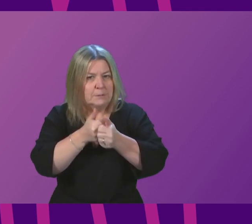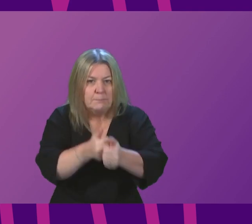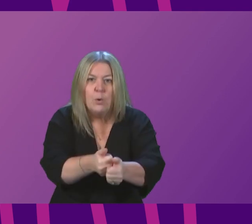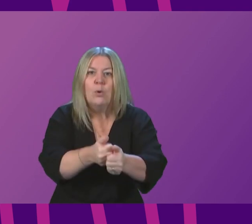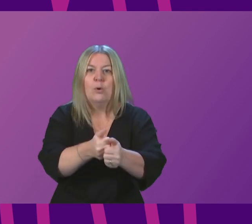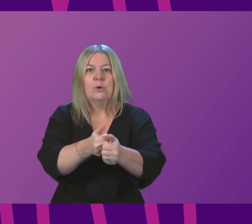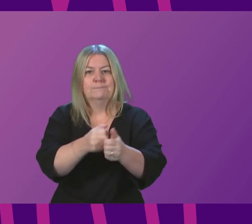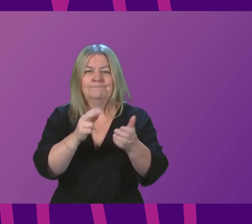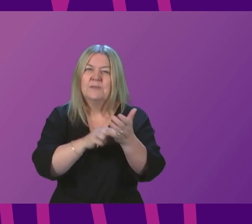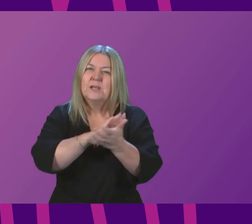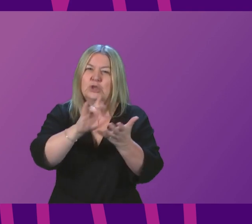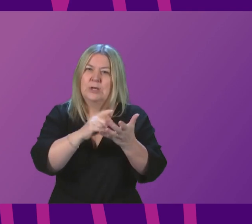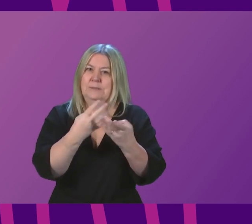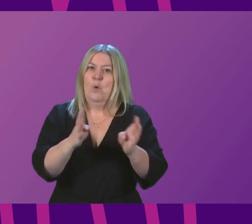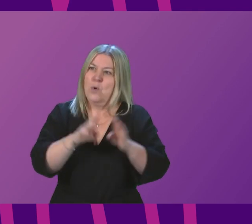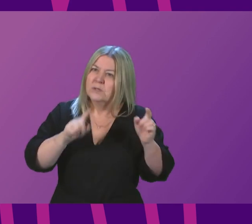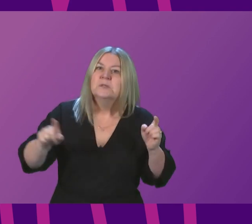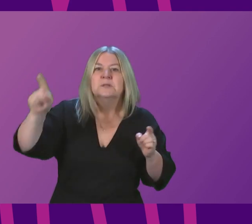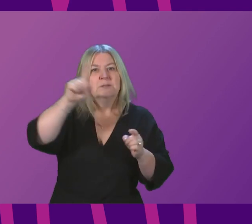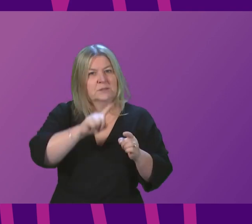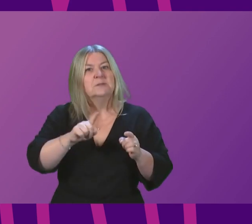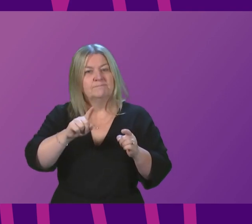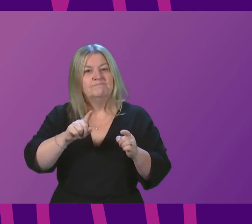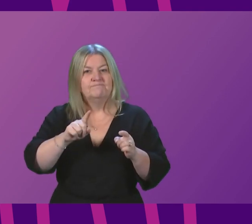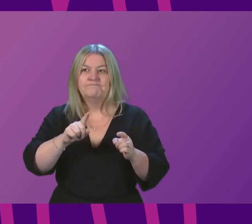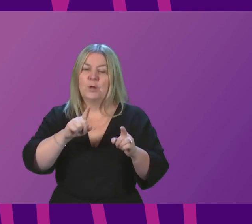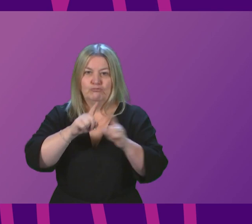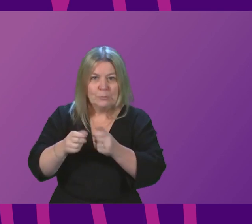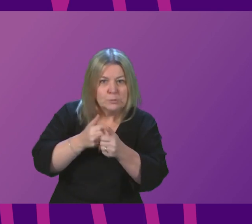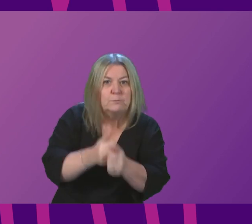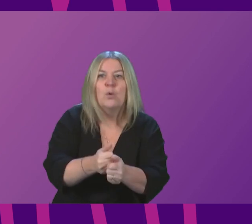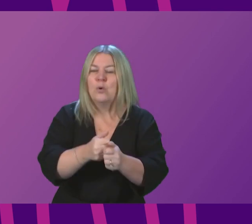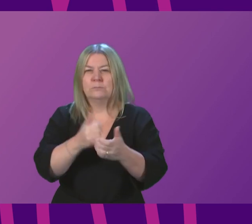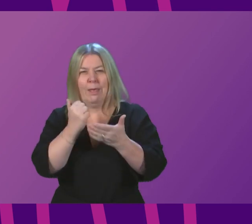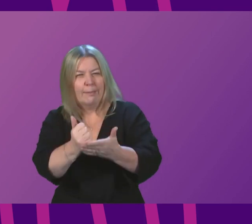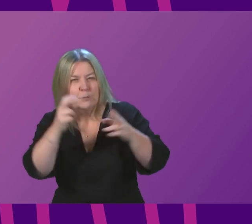recover the position in terms of backlogs and waiting times, but key to doing that is